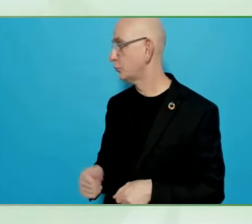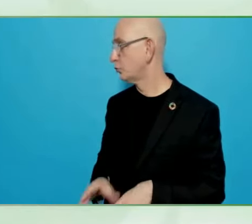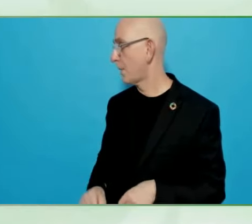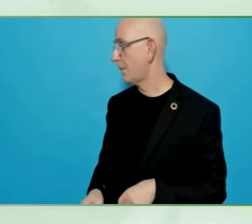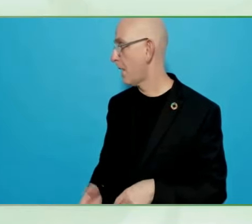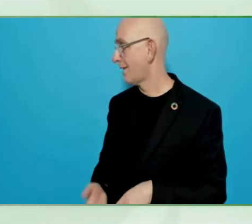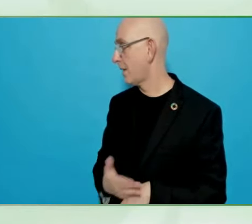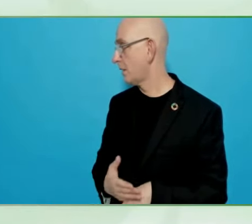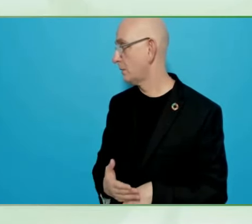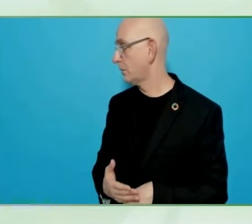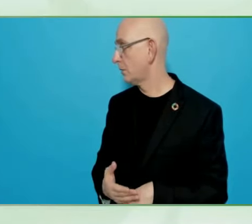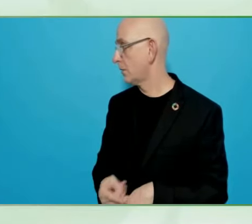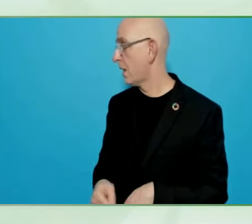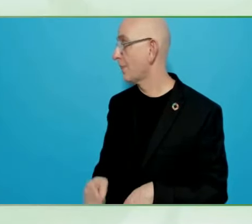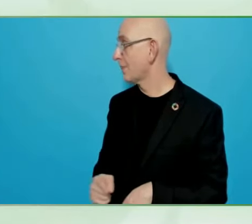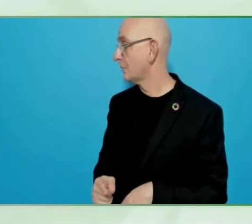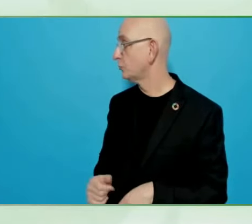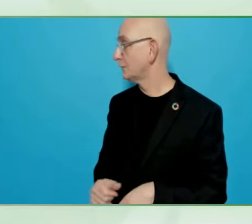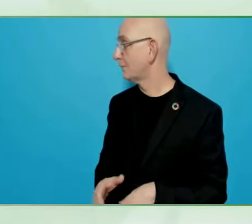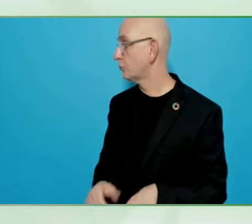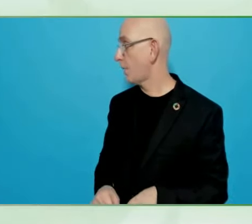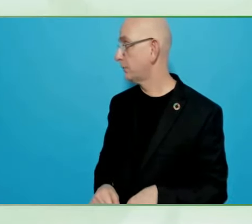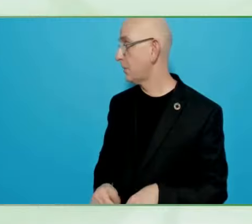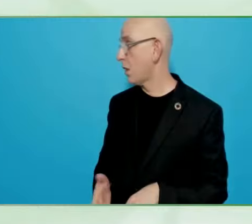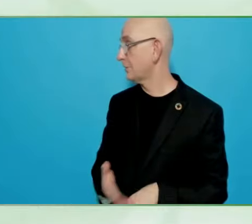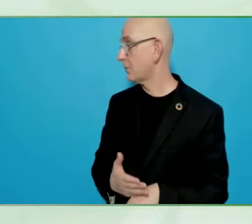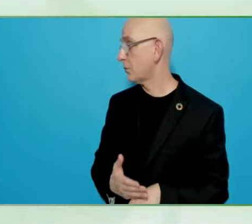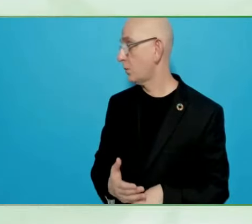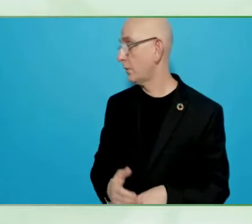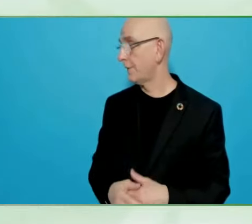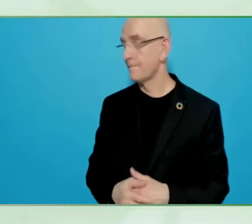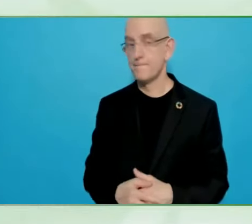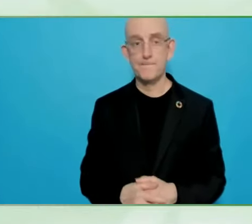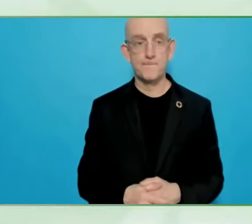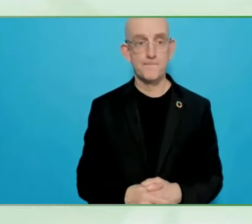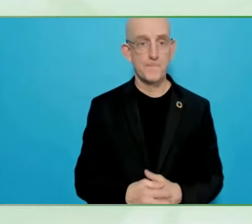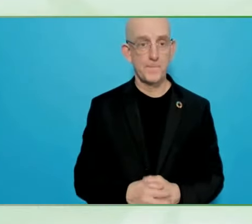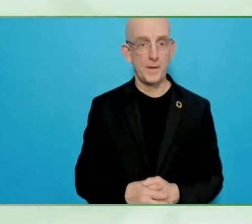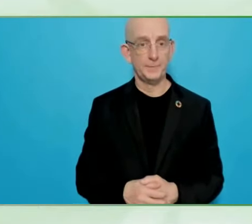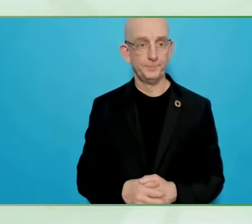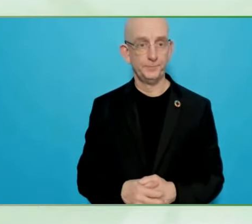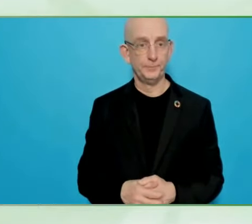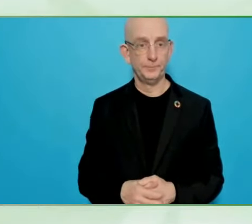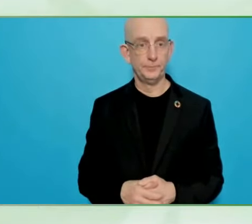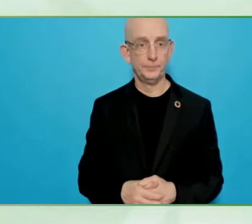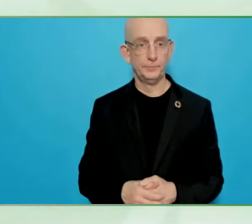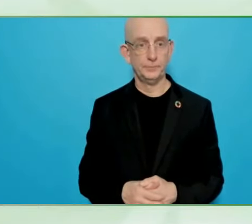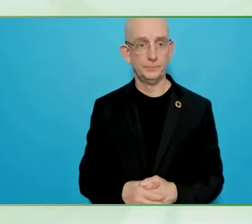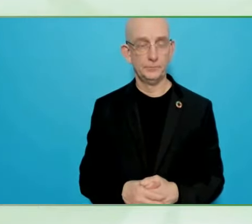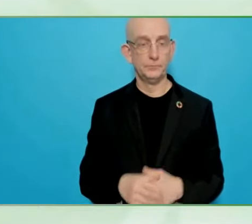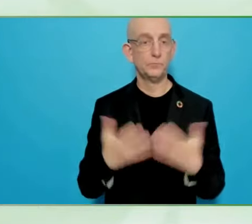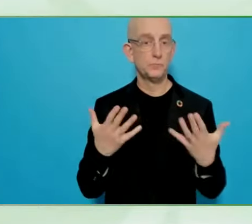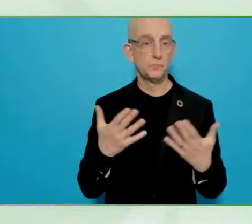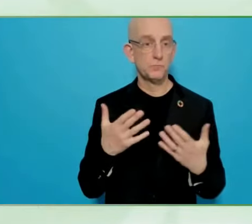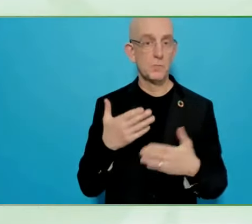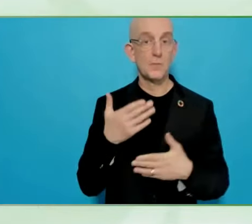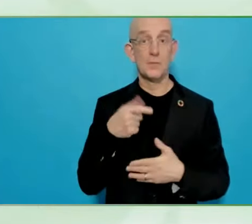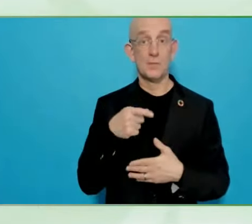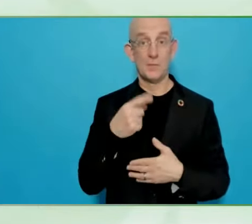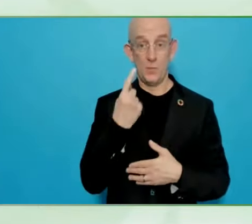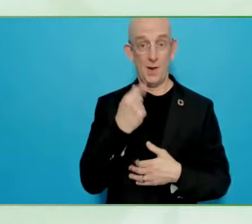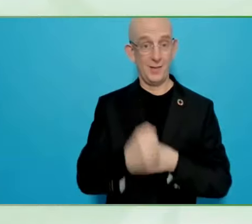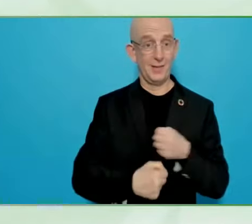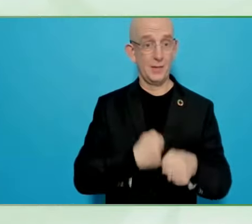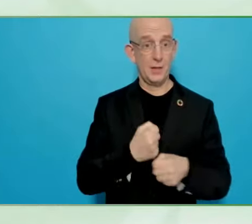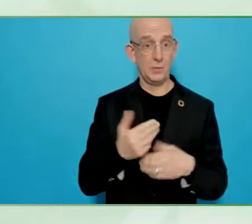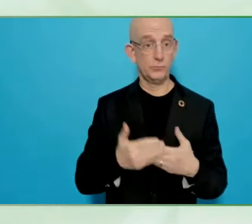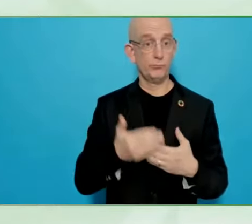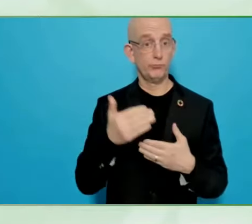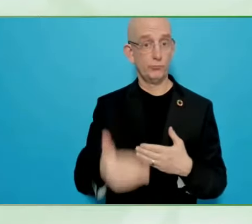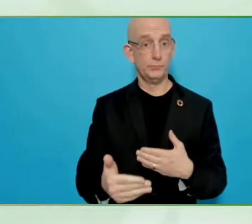For next year, thank you.